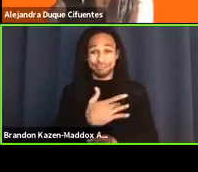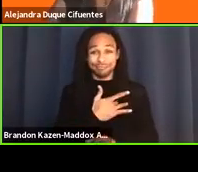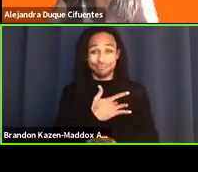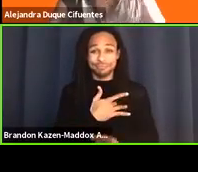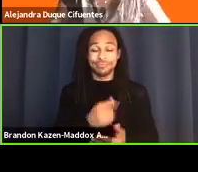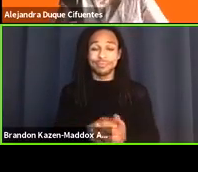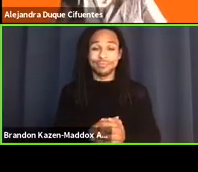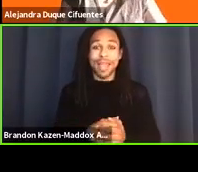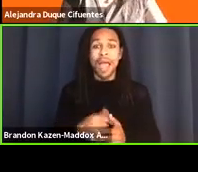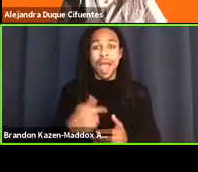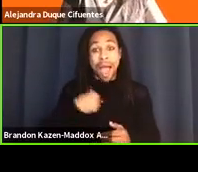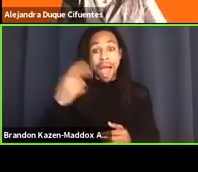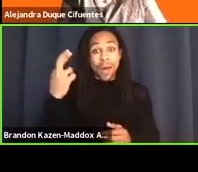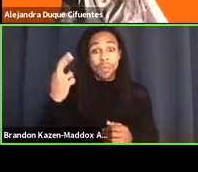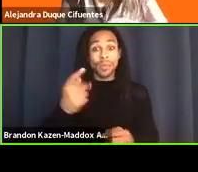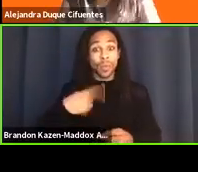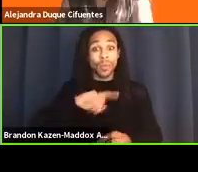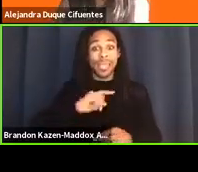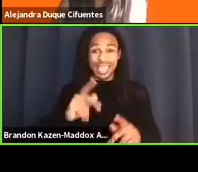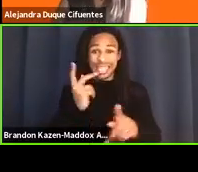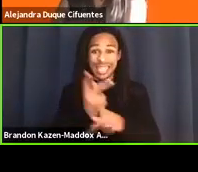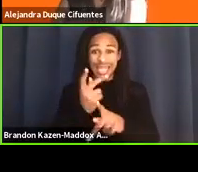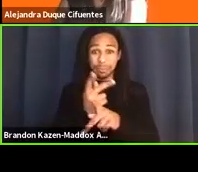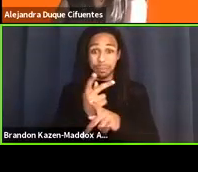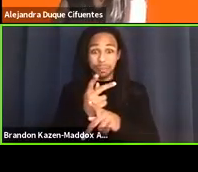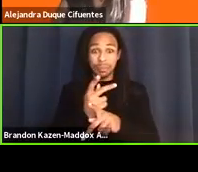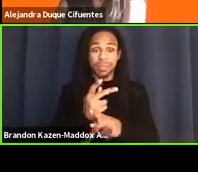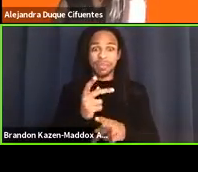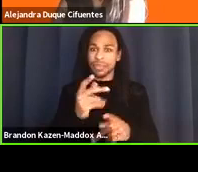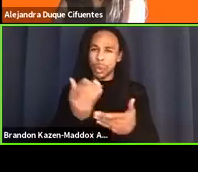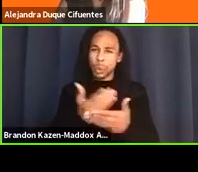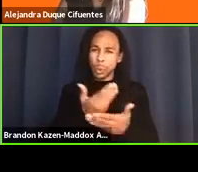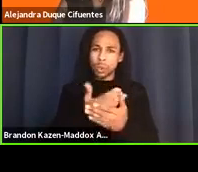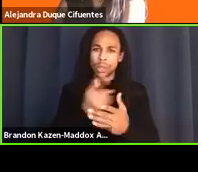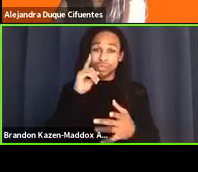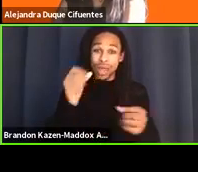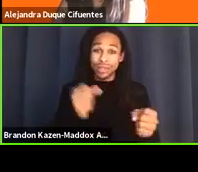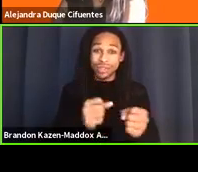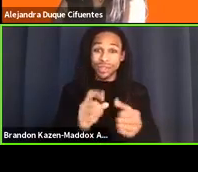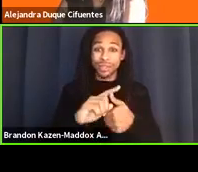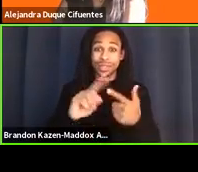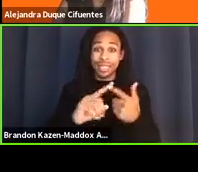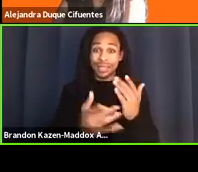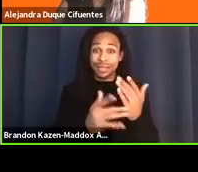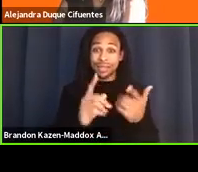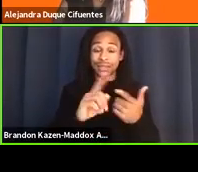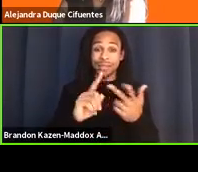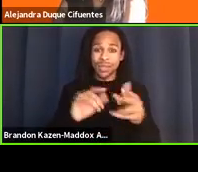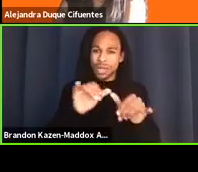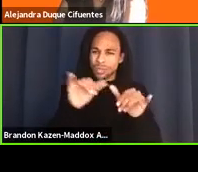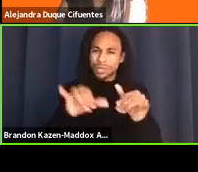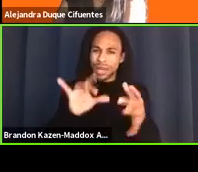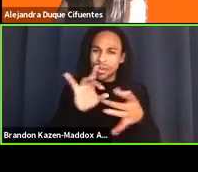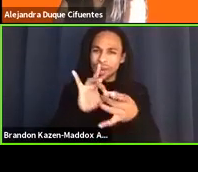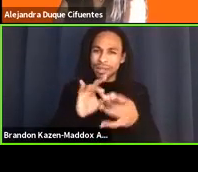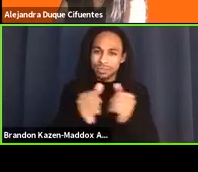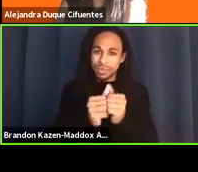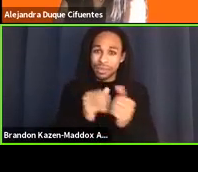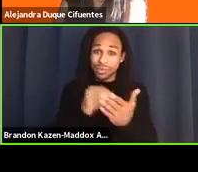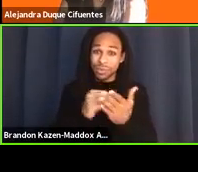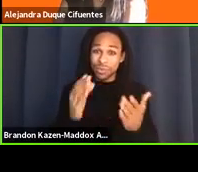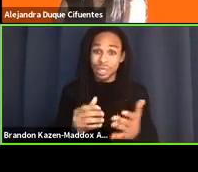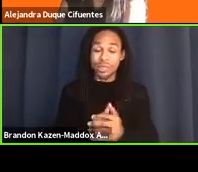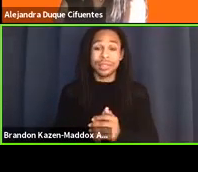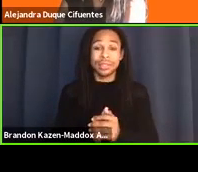of our dance educators are very savvy with technology, but others are having a hard time